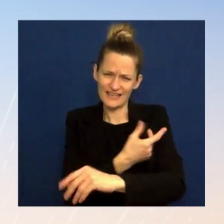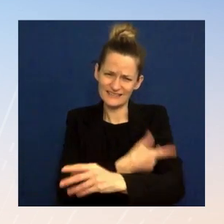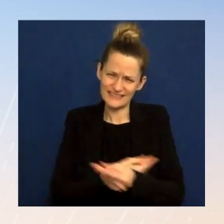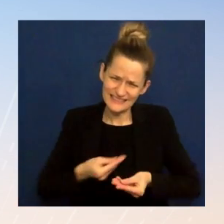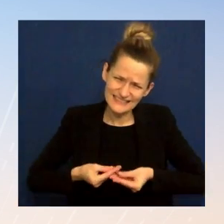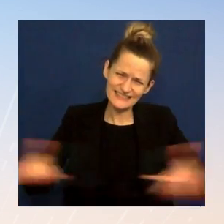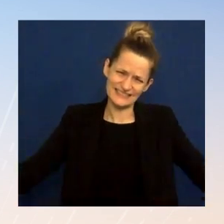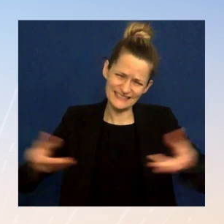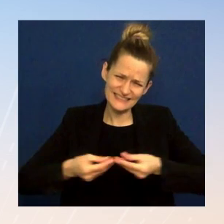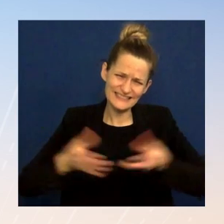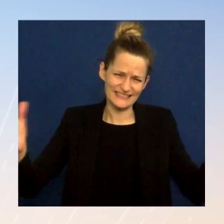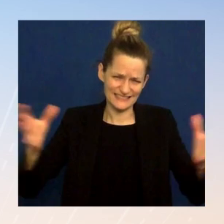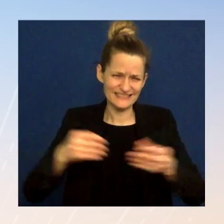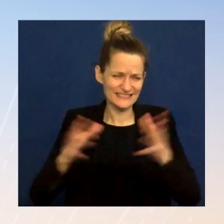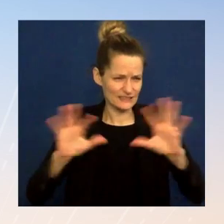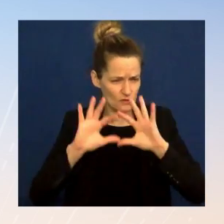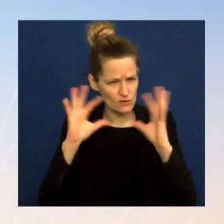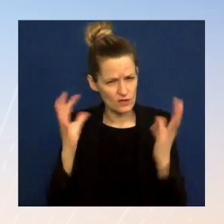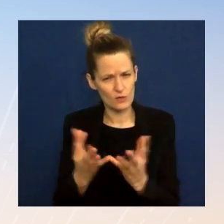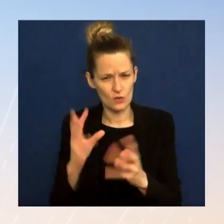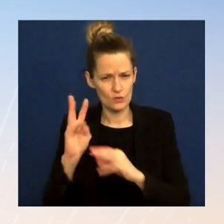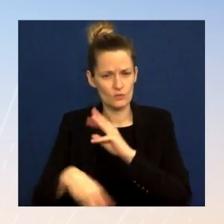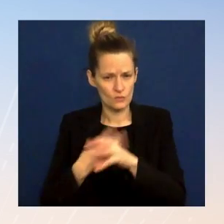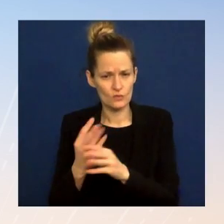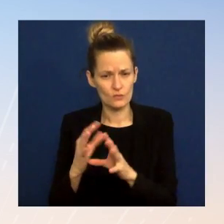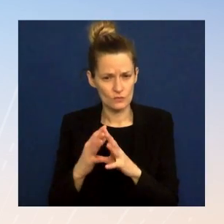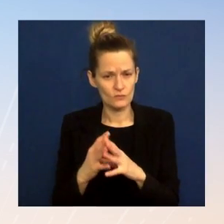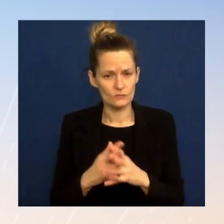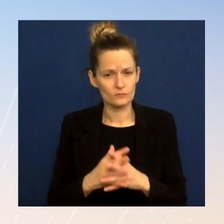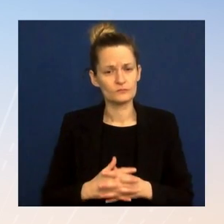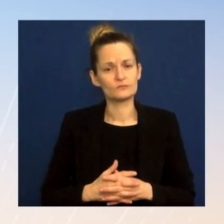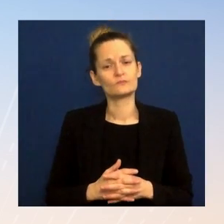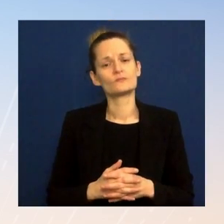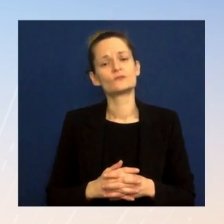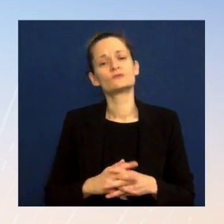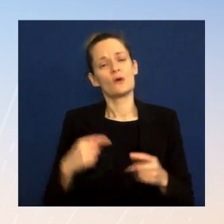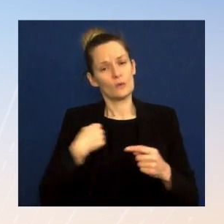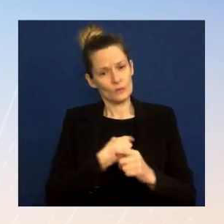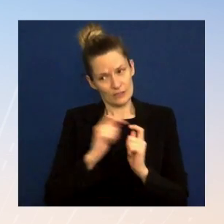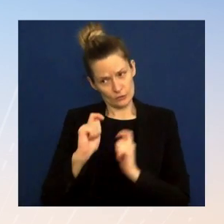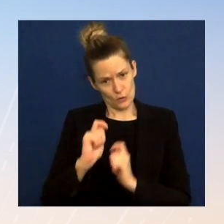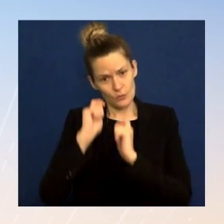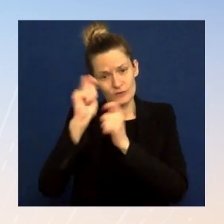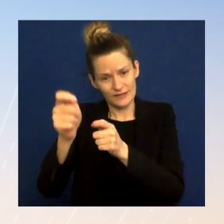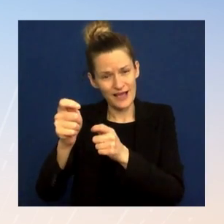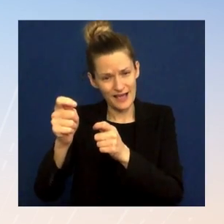that all countries comb- -- more doses than all countries combined and committing to donate over 1.1 billion doses,